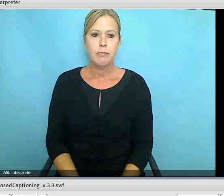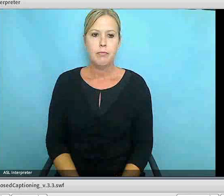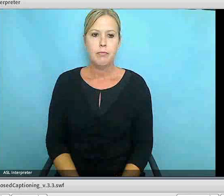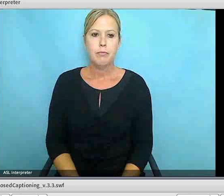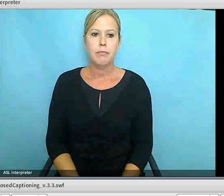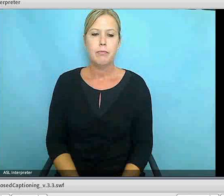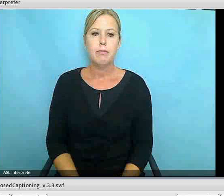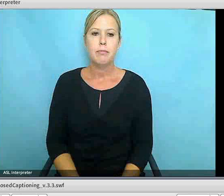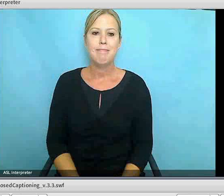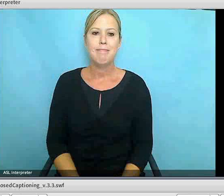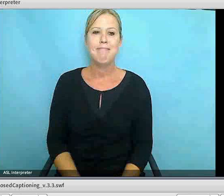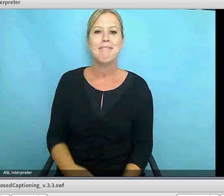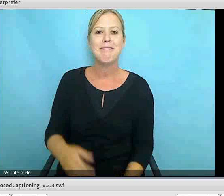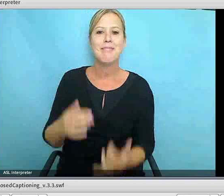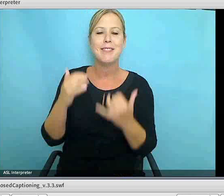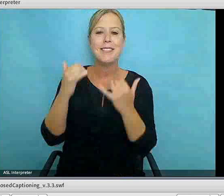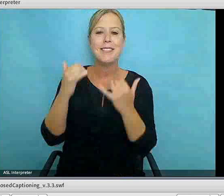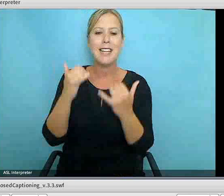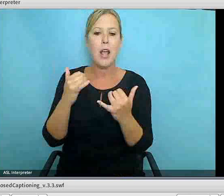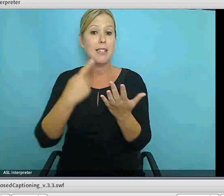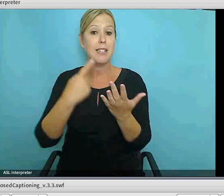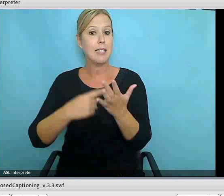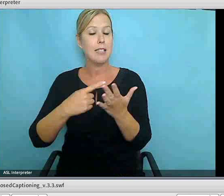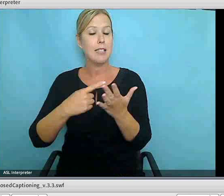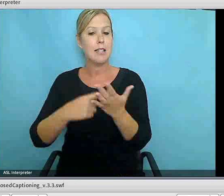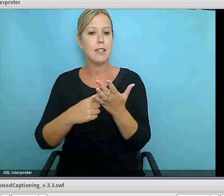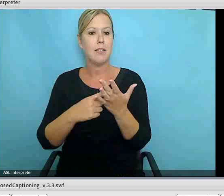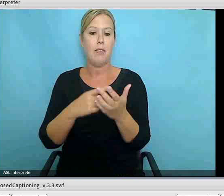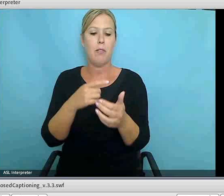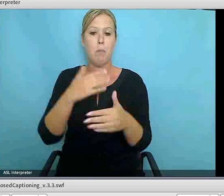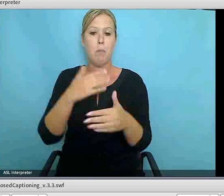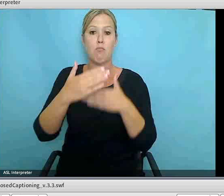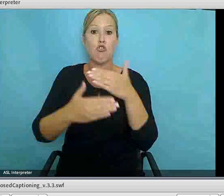So now let's focus on the enrollment process a bit.